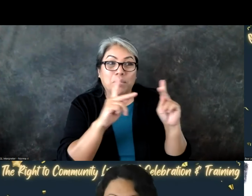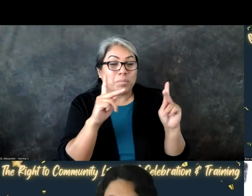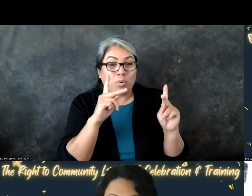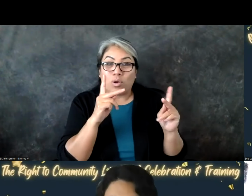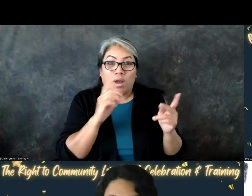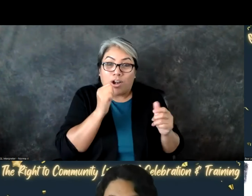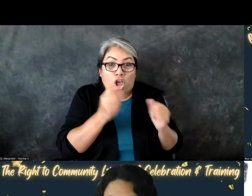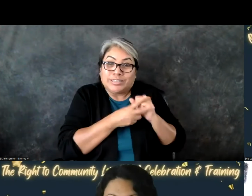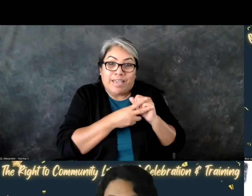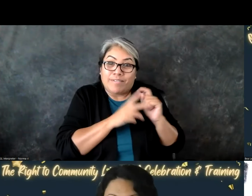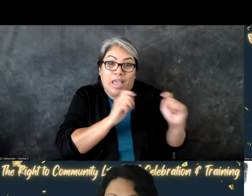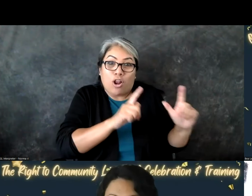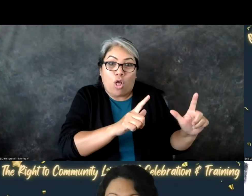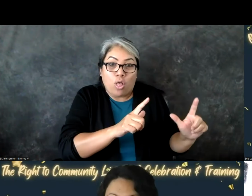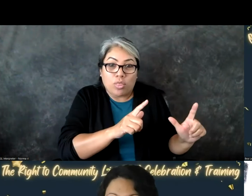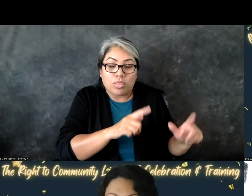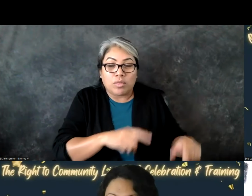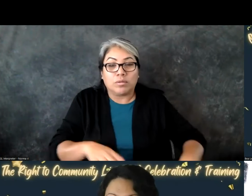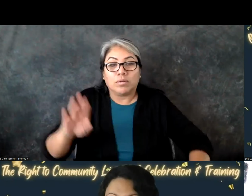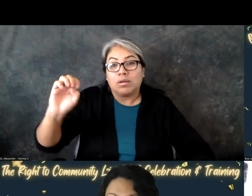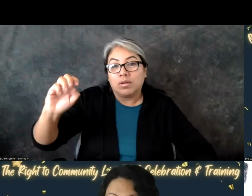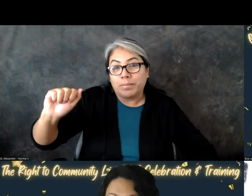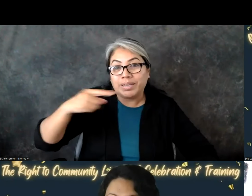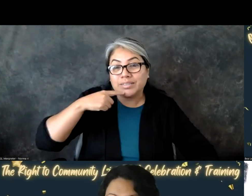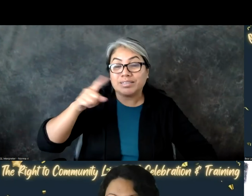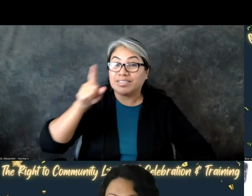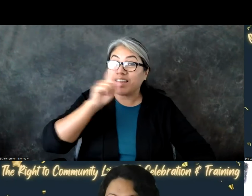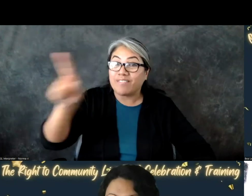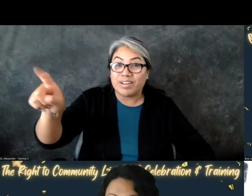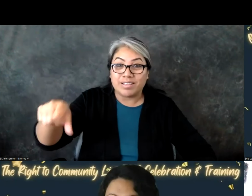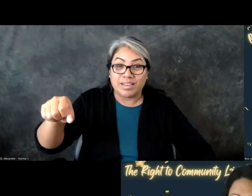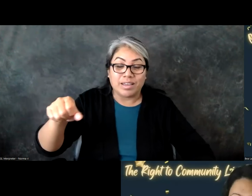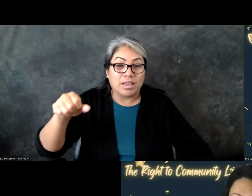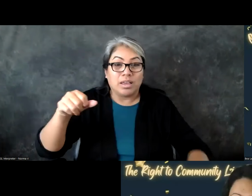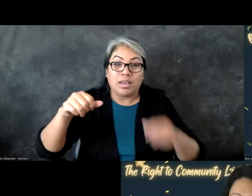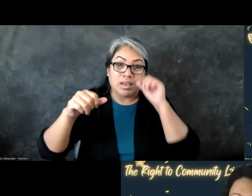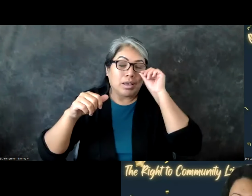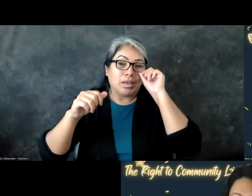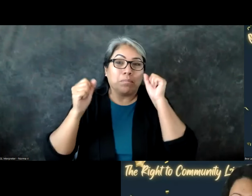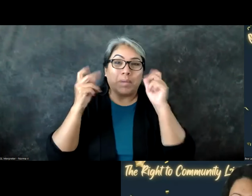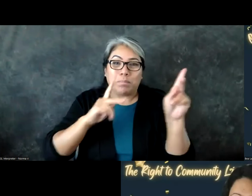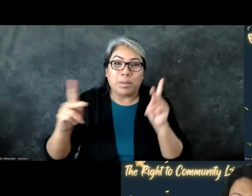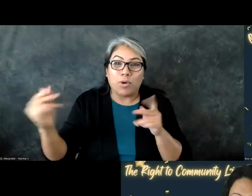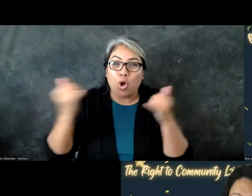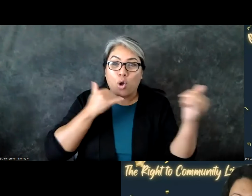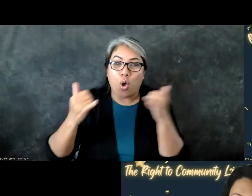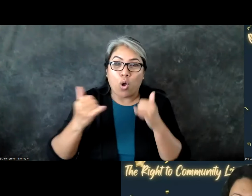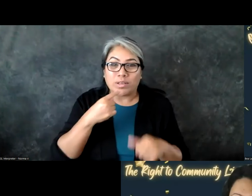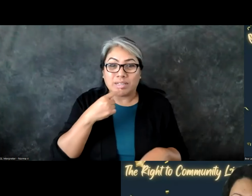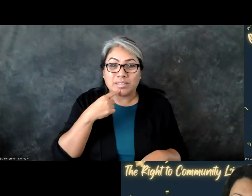encourage more savings. A lot of people aren't doing any savings at all.